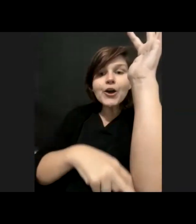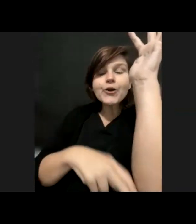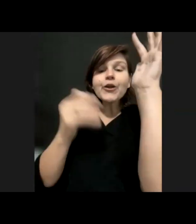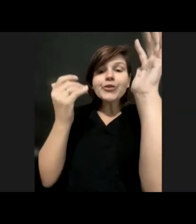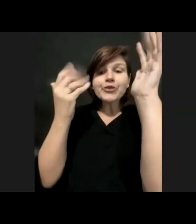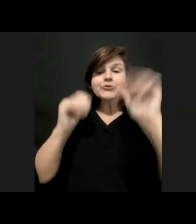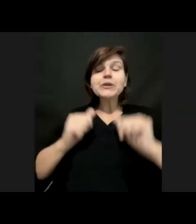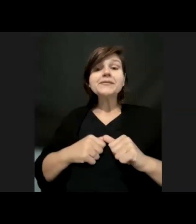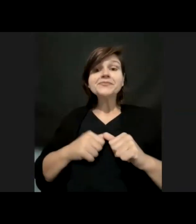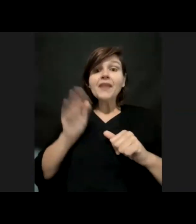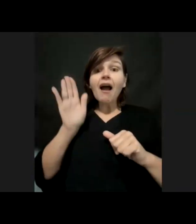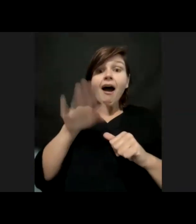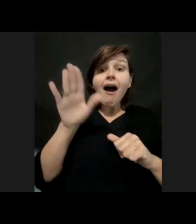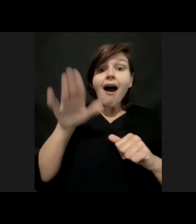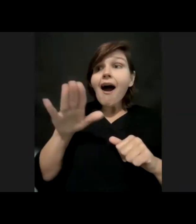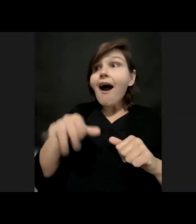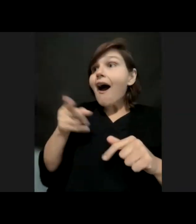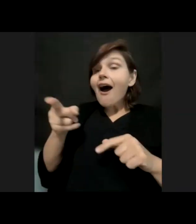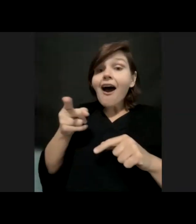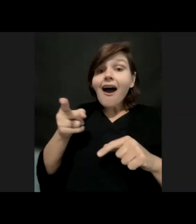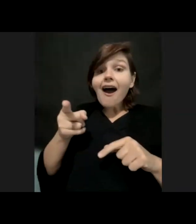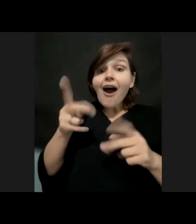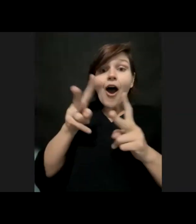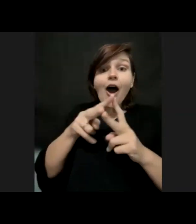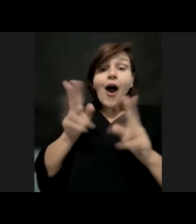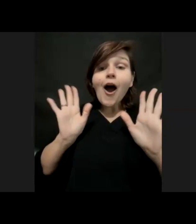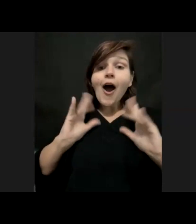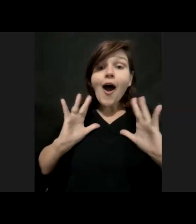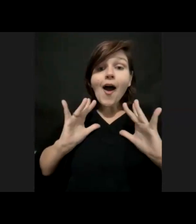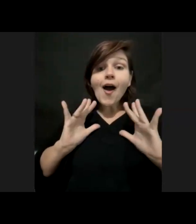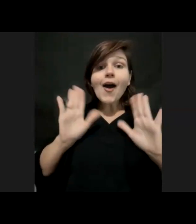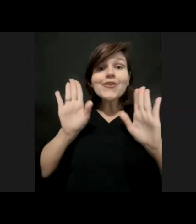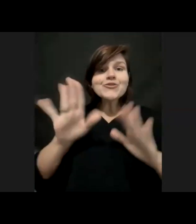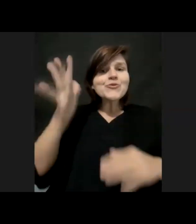“You two are both so clever,” said Fabby.